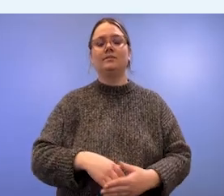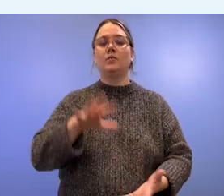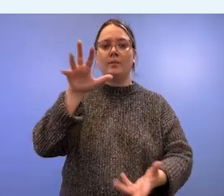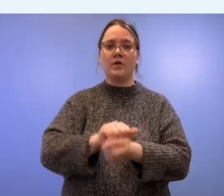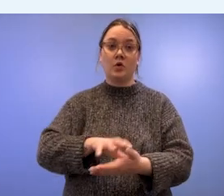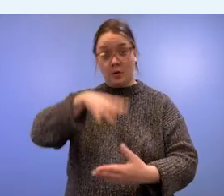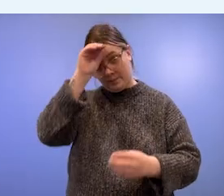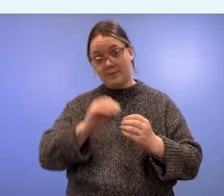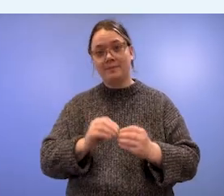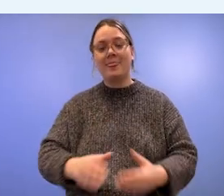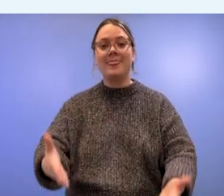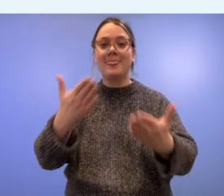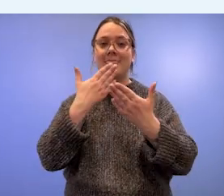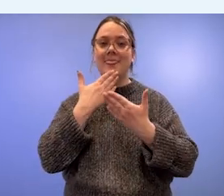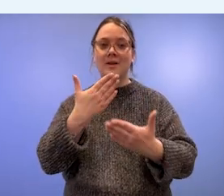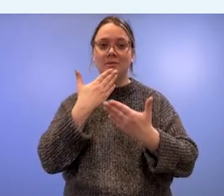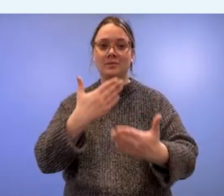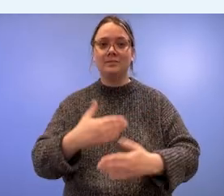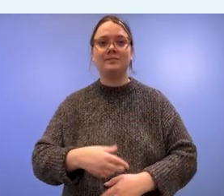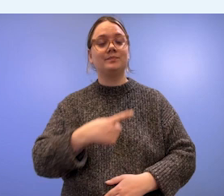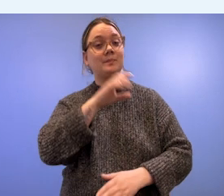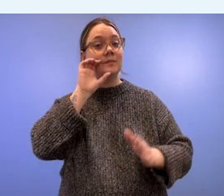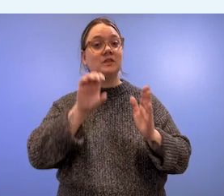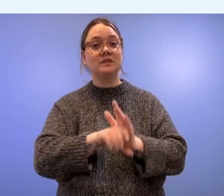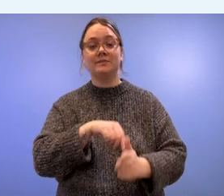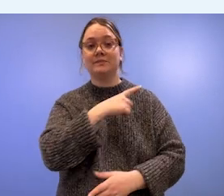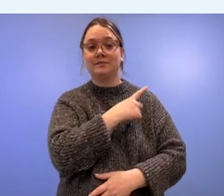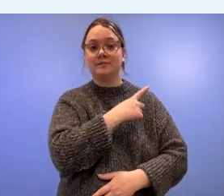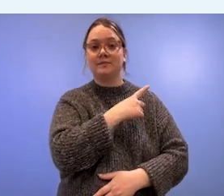All right. Thank you very much. And on the screen we have a picture of a hand